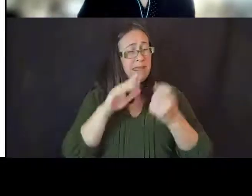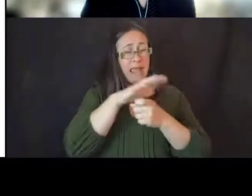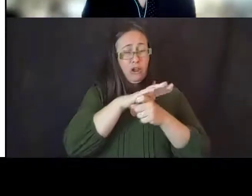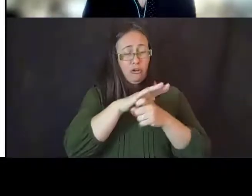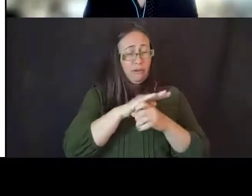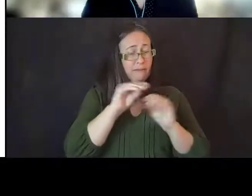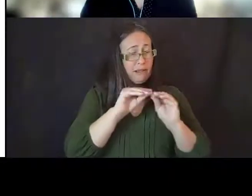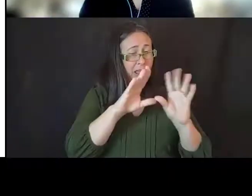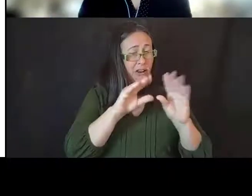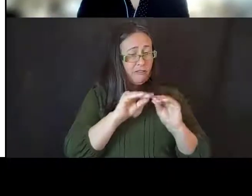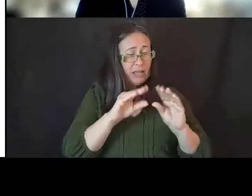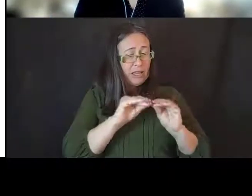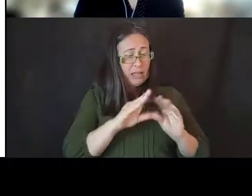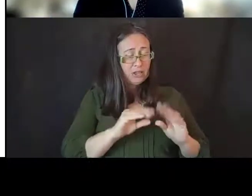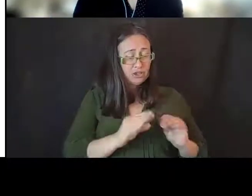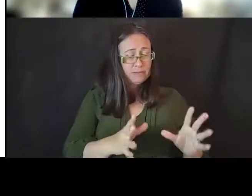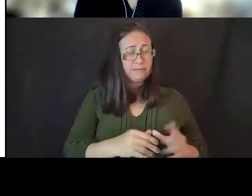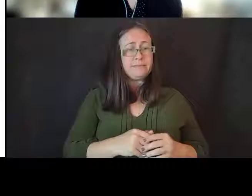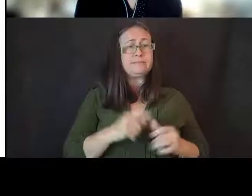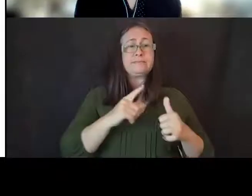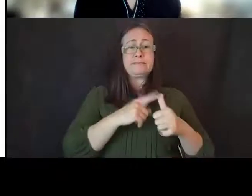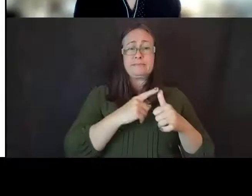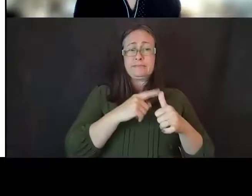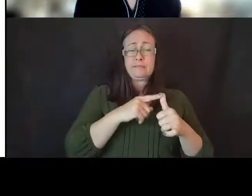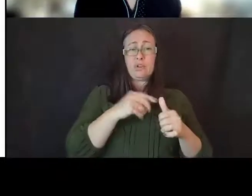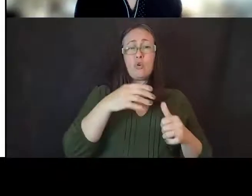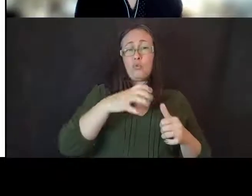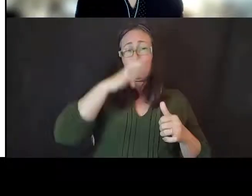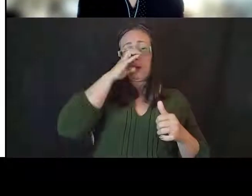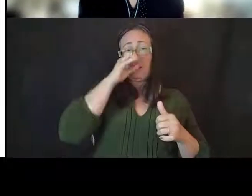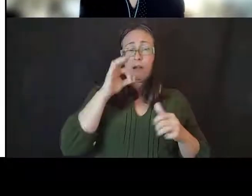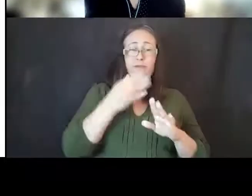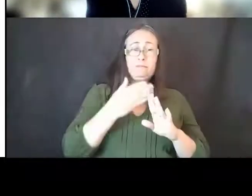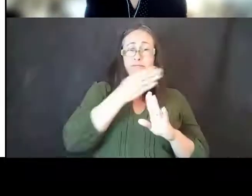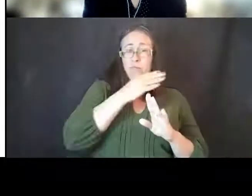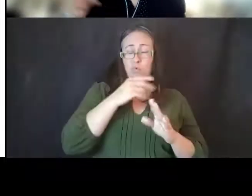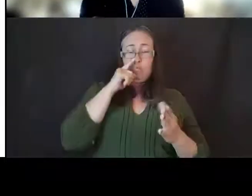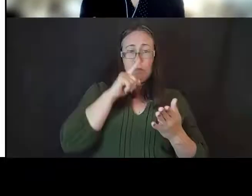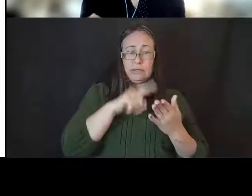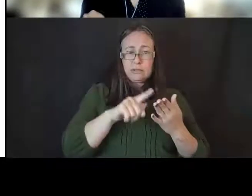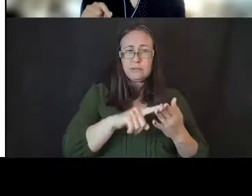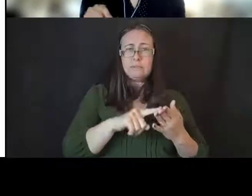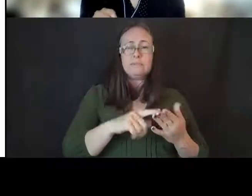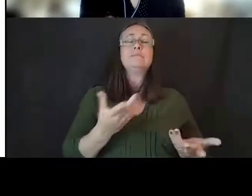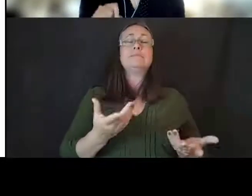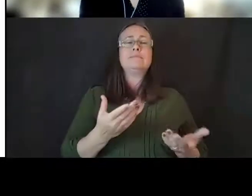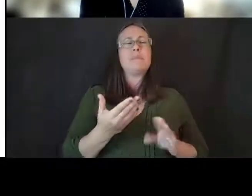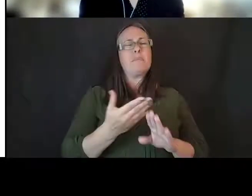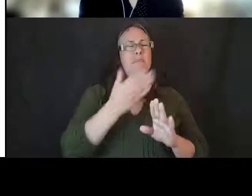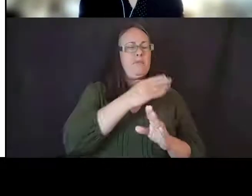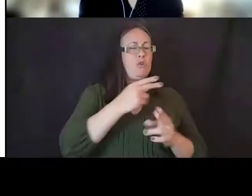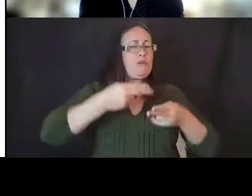So the first area is called rigor of the prior research. Previously, it was called scientific premise,